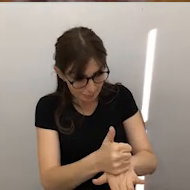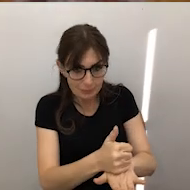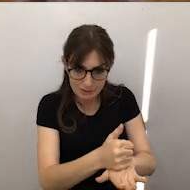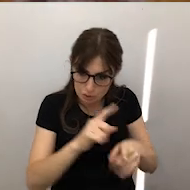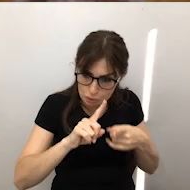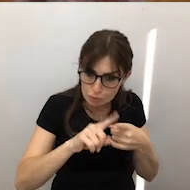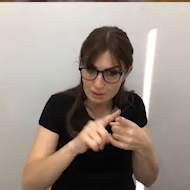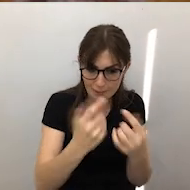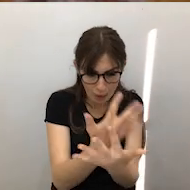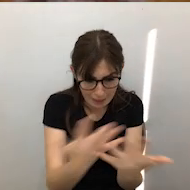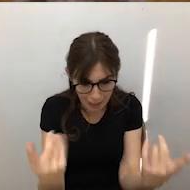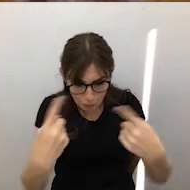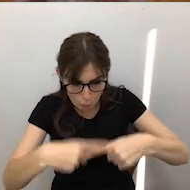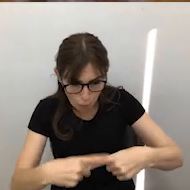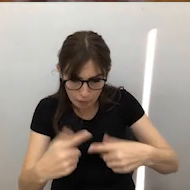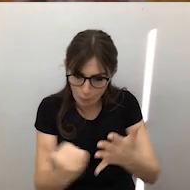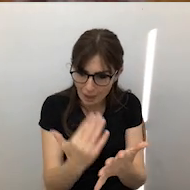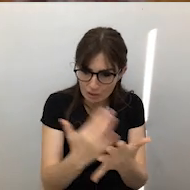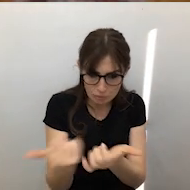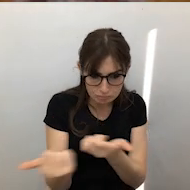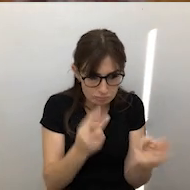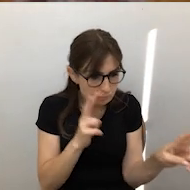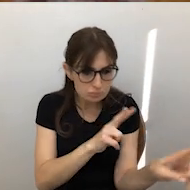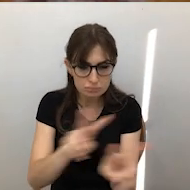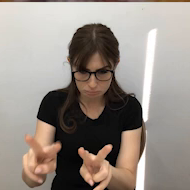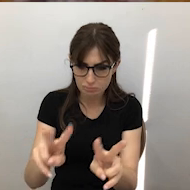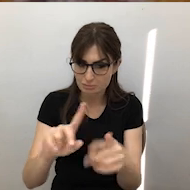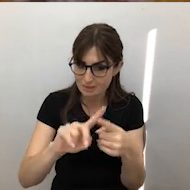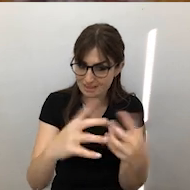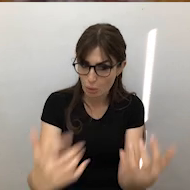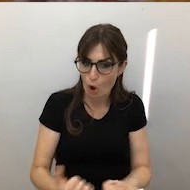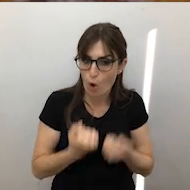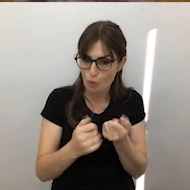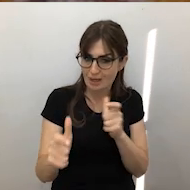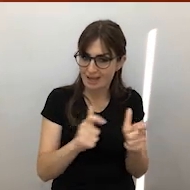to periodically count or inspect the equipment and assure we still own and control them?